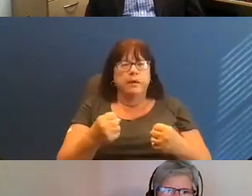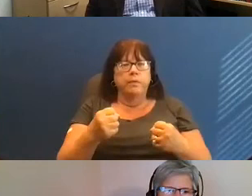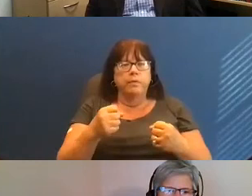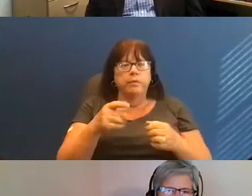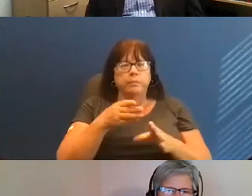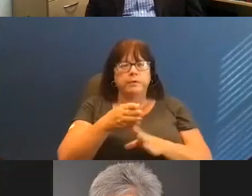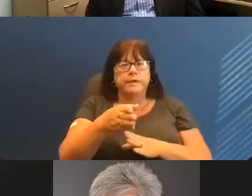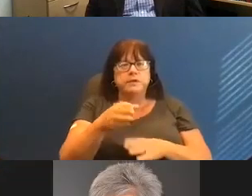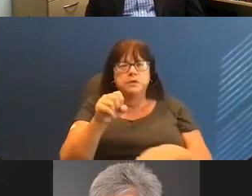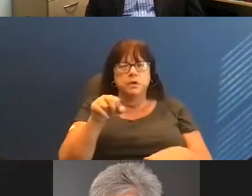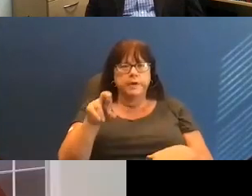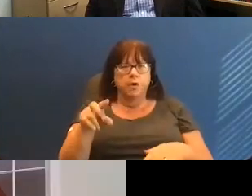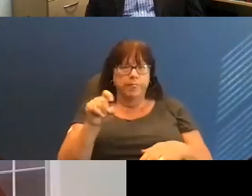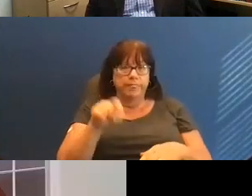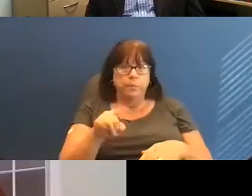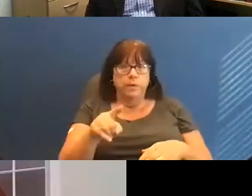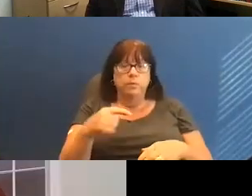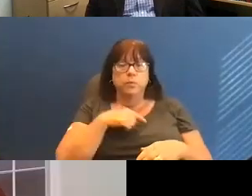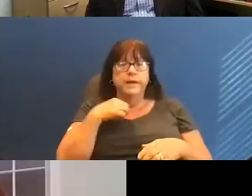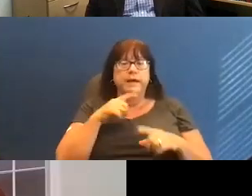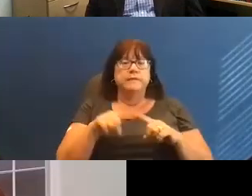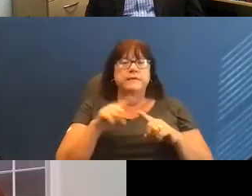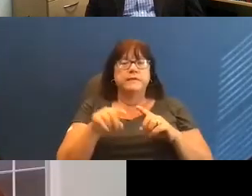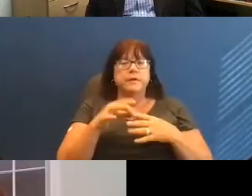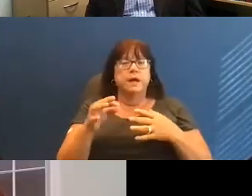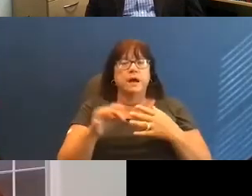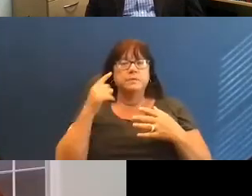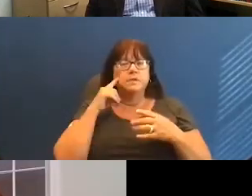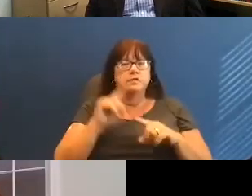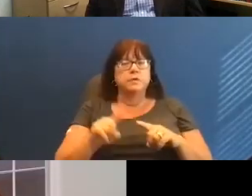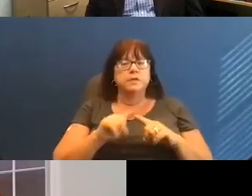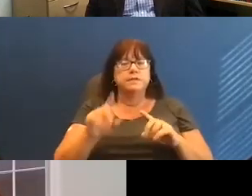So on this one we have different options for different departments within health professions,